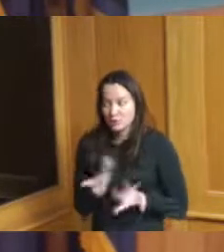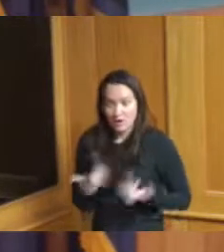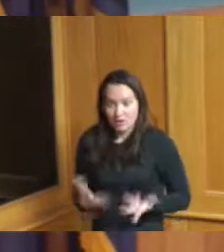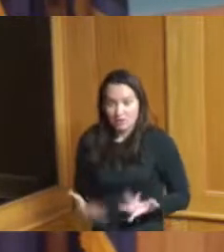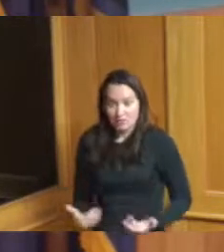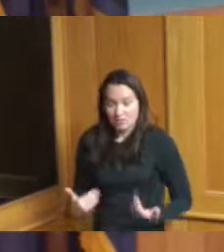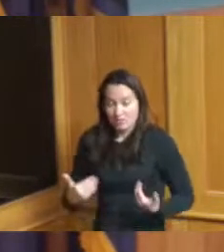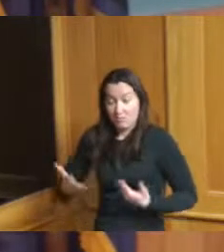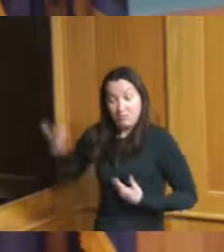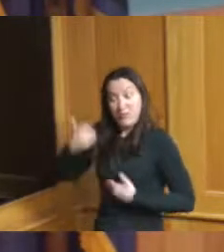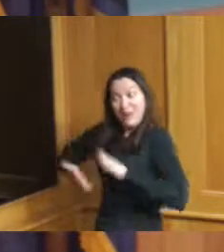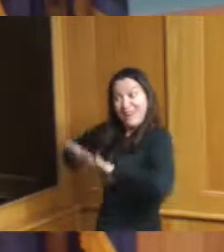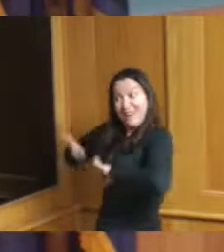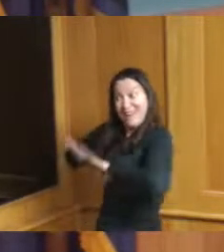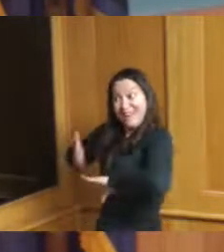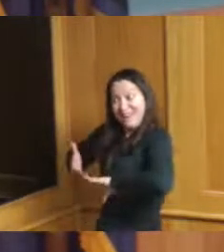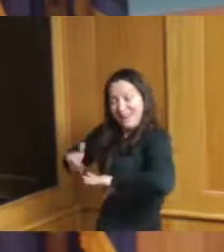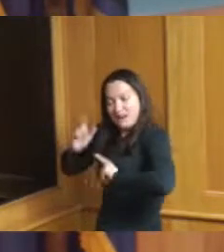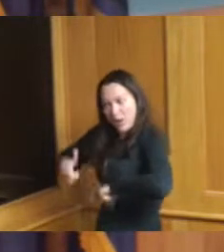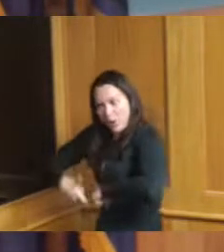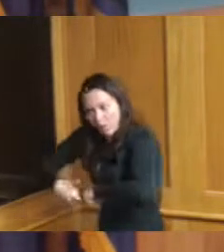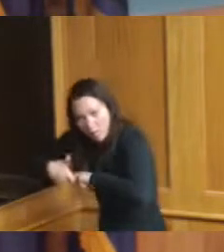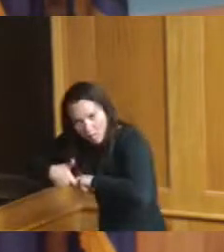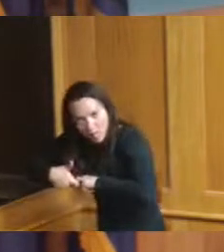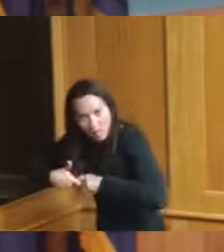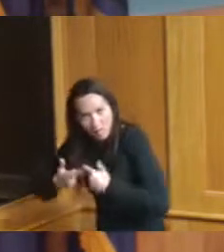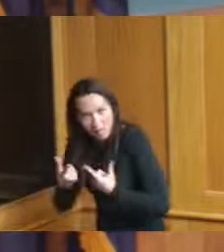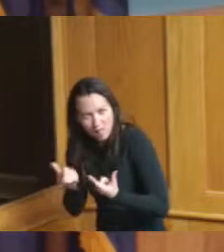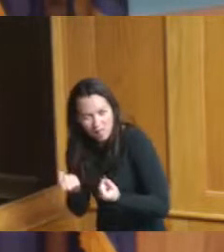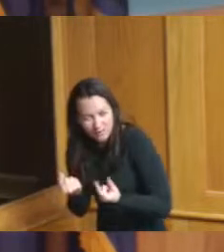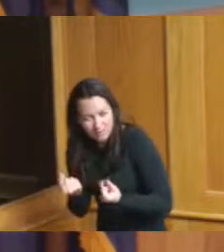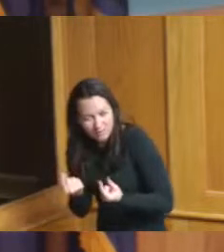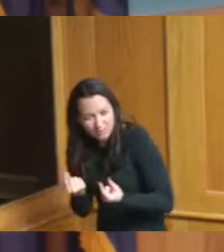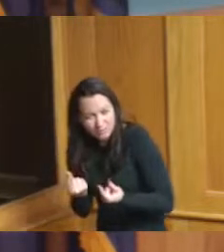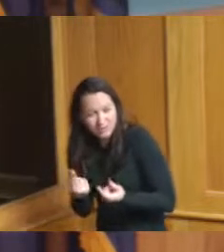going that we can continue going what can we do because we're getting a lot of calls about it yeah